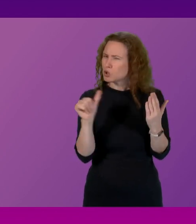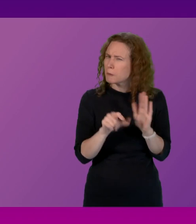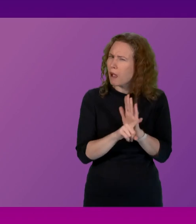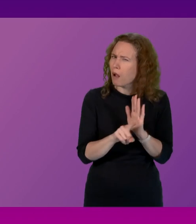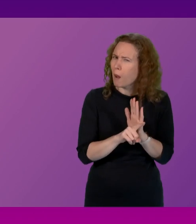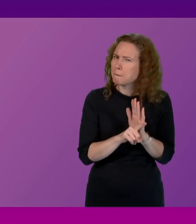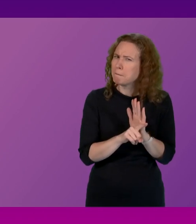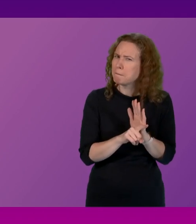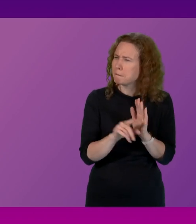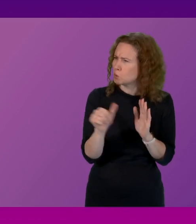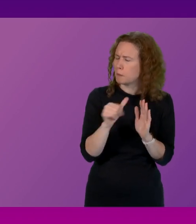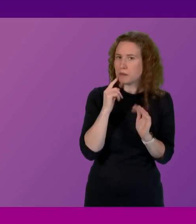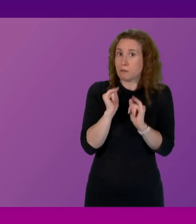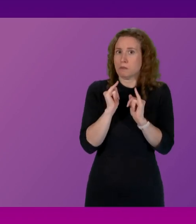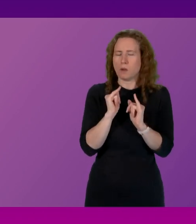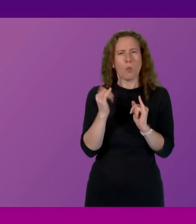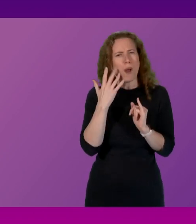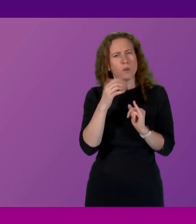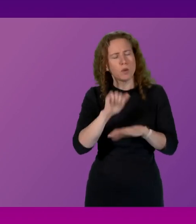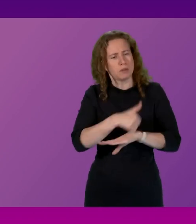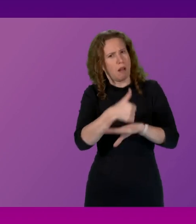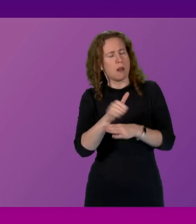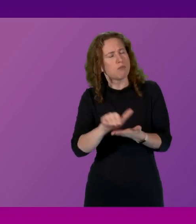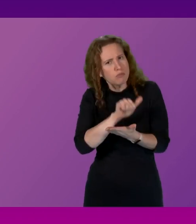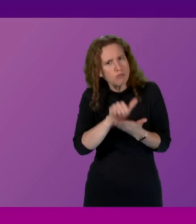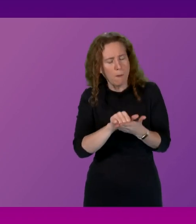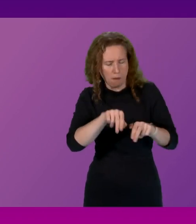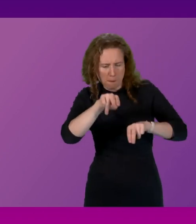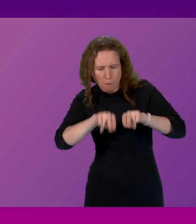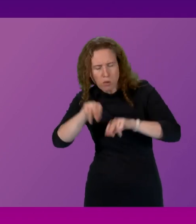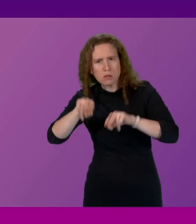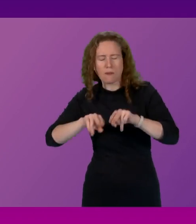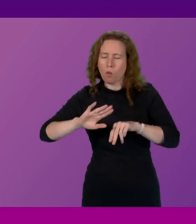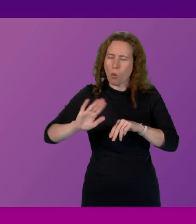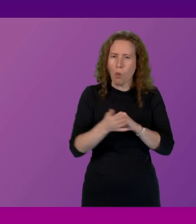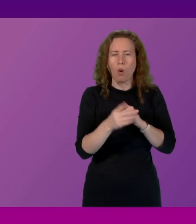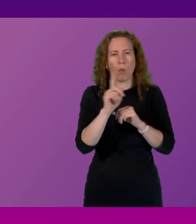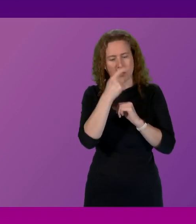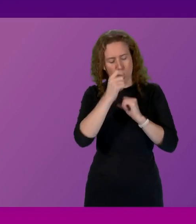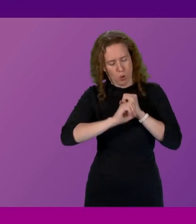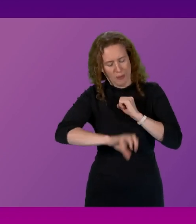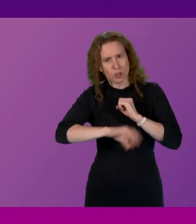When will he implement the proper measurement of all sewage outflows and when, at last,